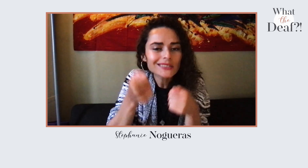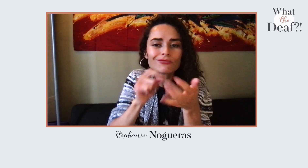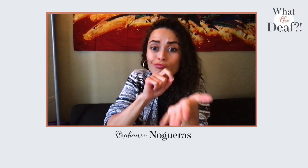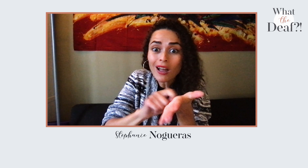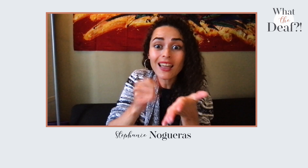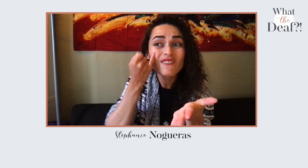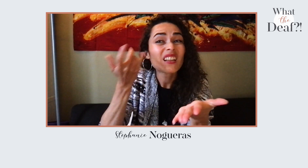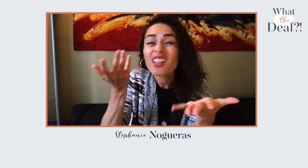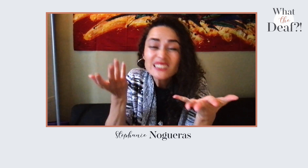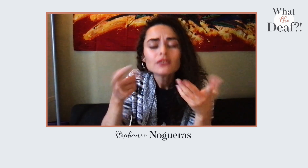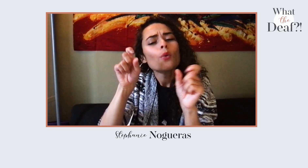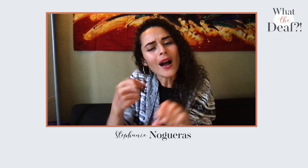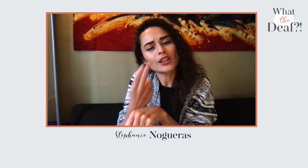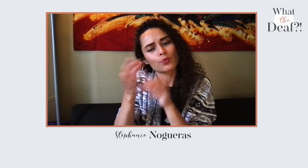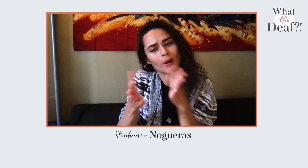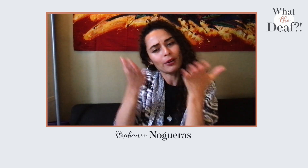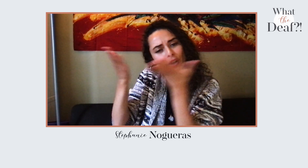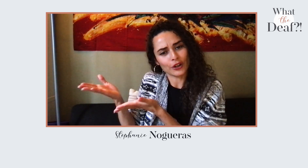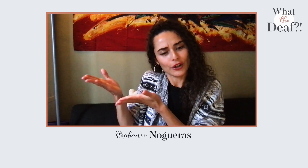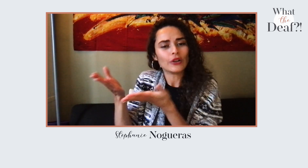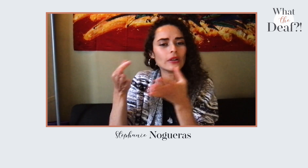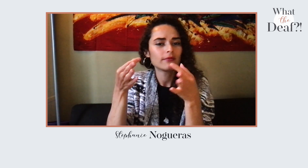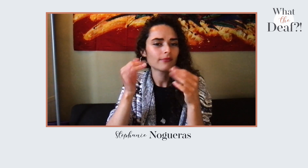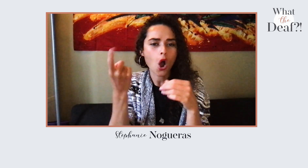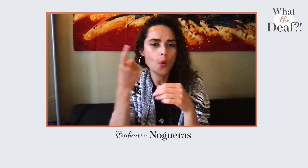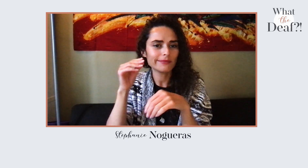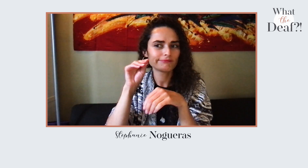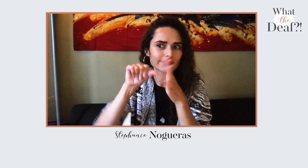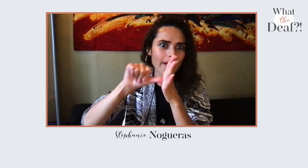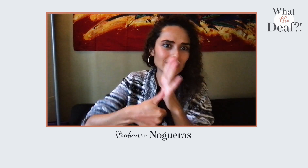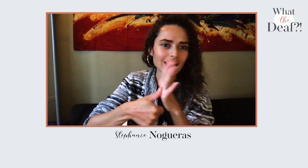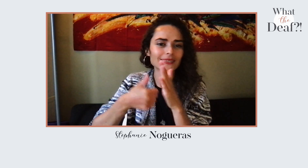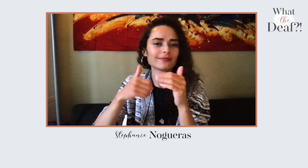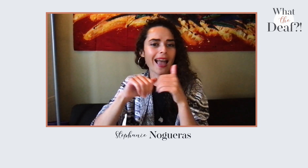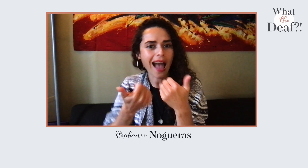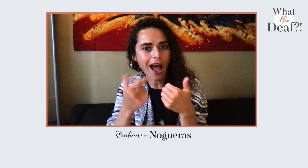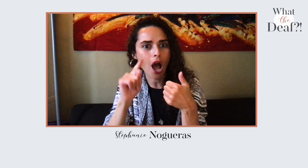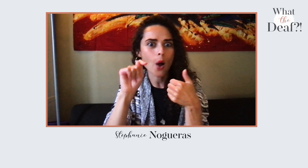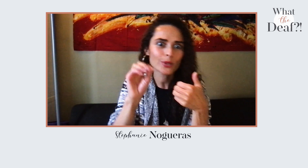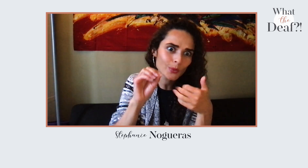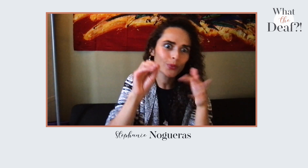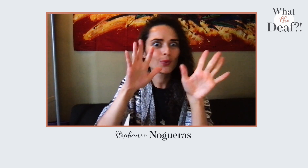writing back and forth, typing, all of that. There will be an interpreter usually, but I emphasize the how to's, right?